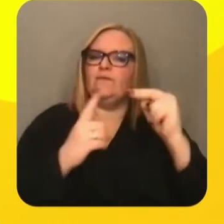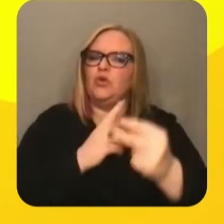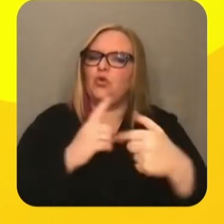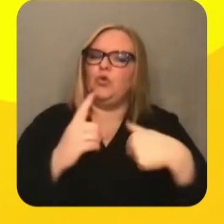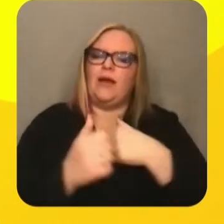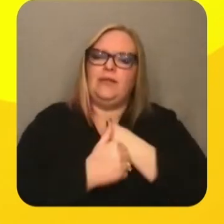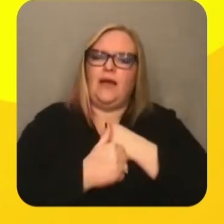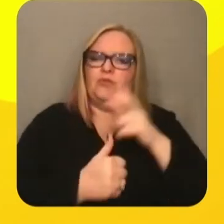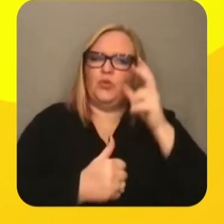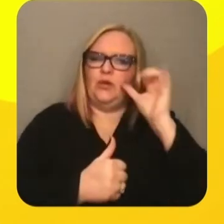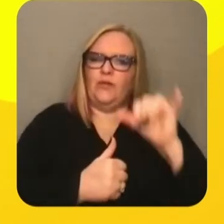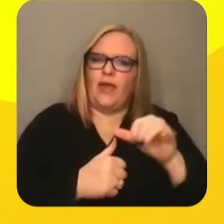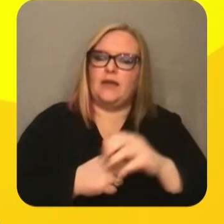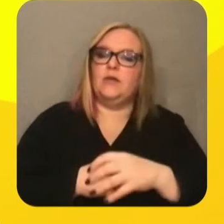Yeah. No, it's a great question.